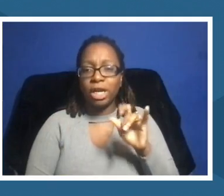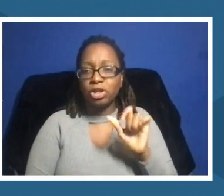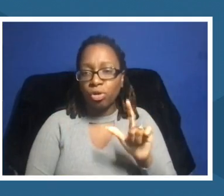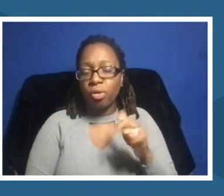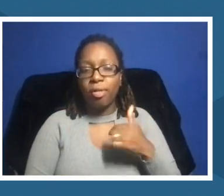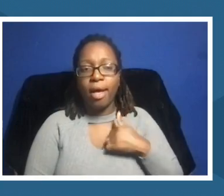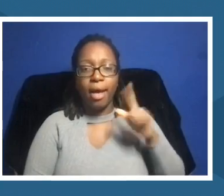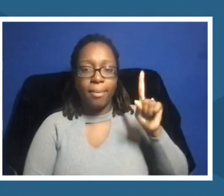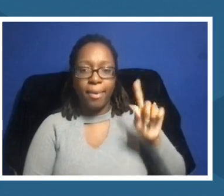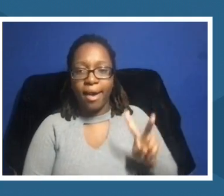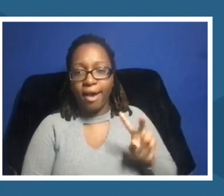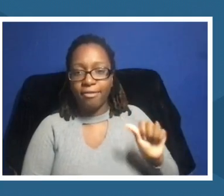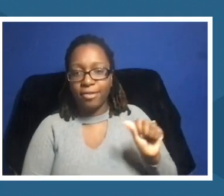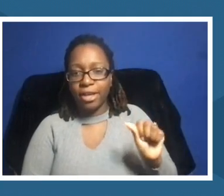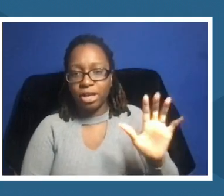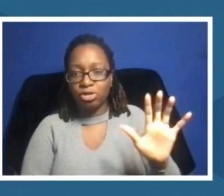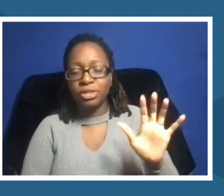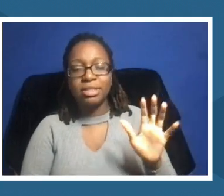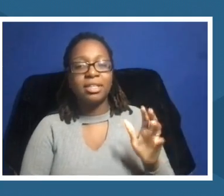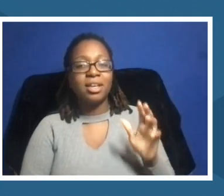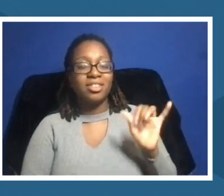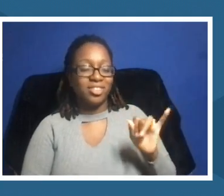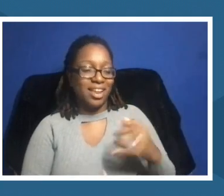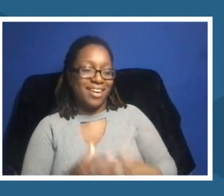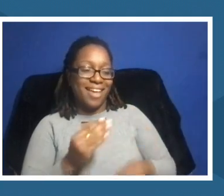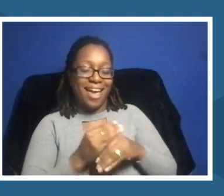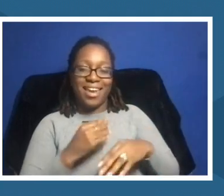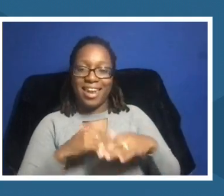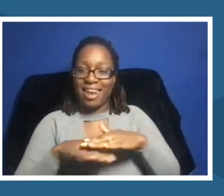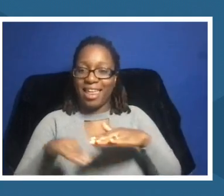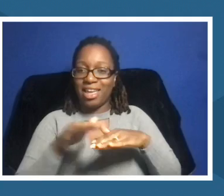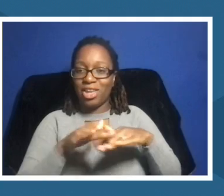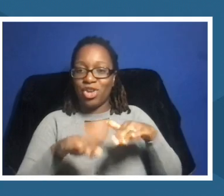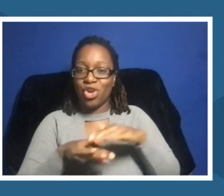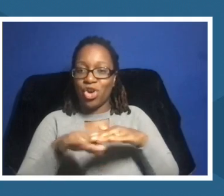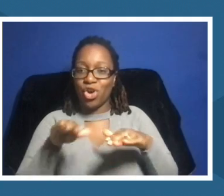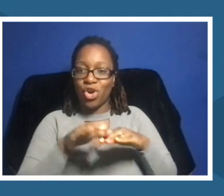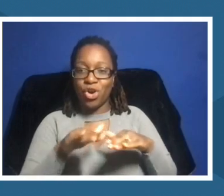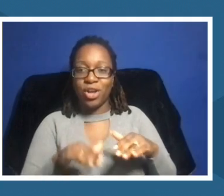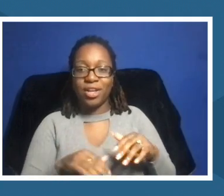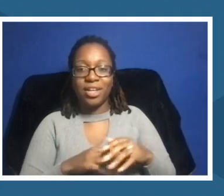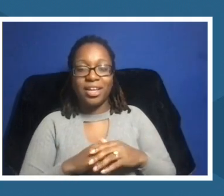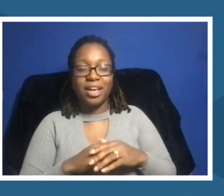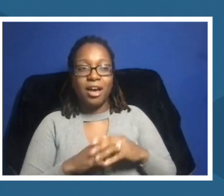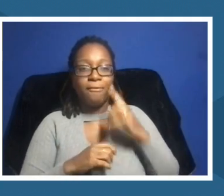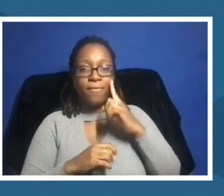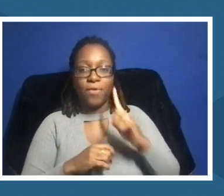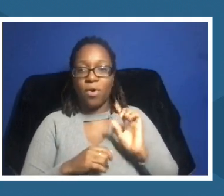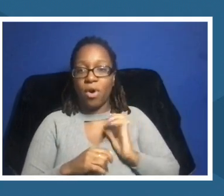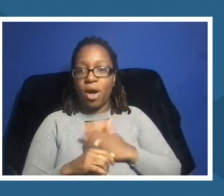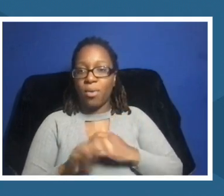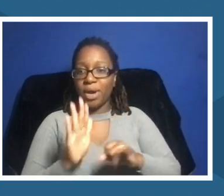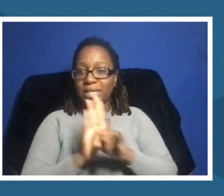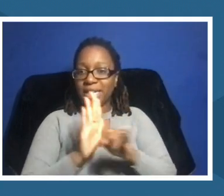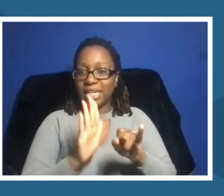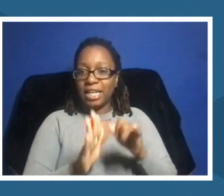lot of that the added layer is sort of the quantifying of our own identities you know and so for me as a